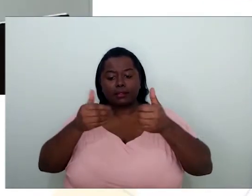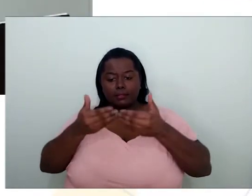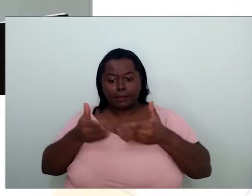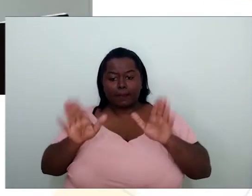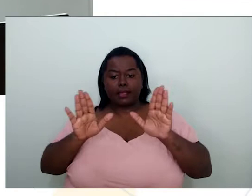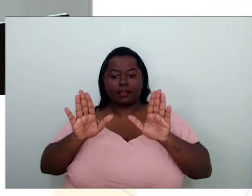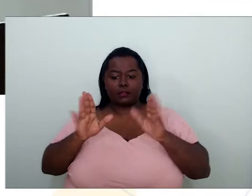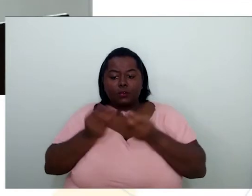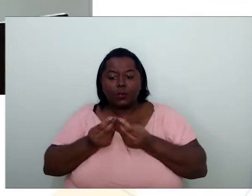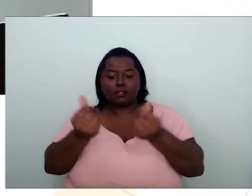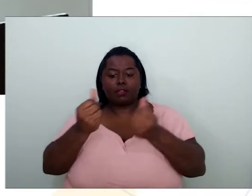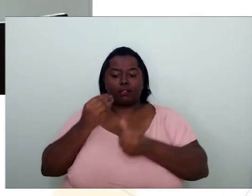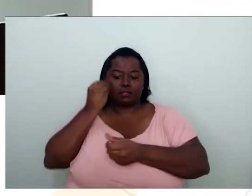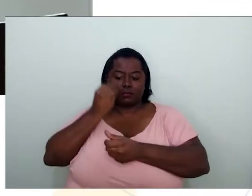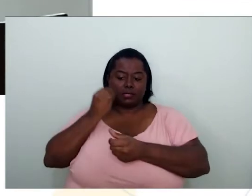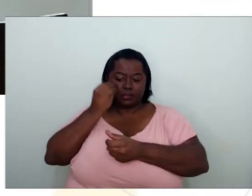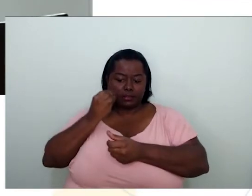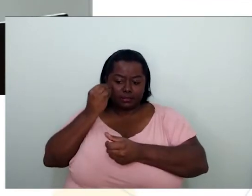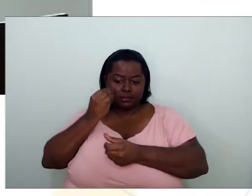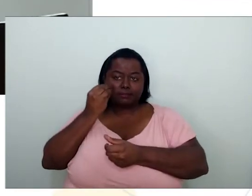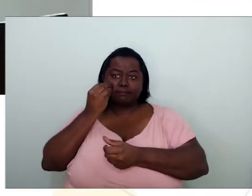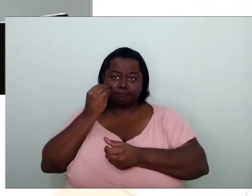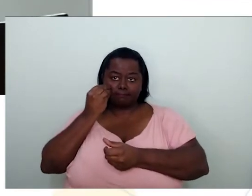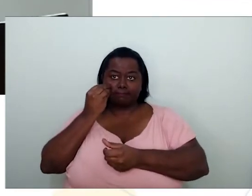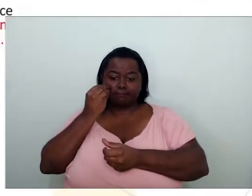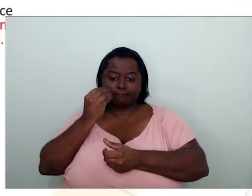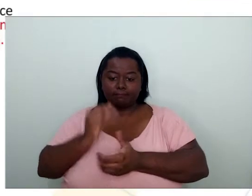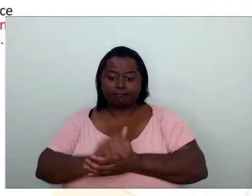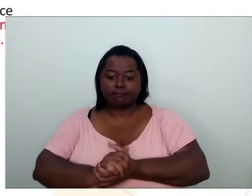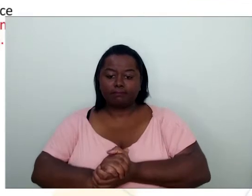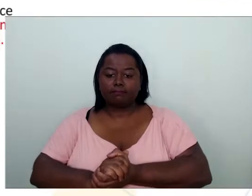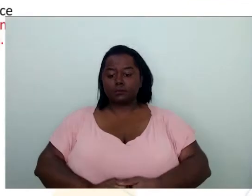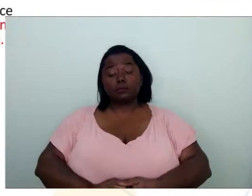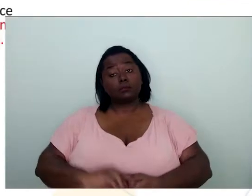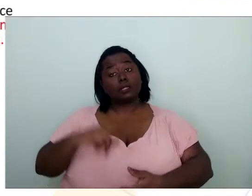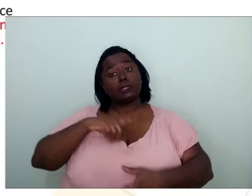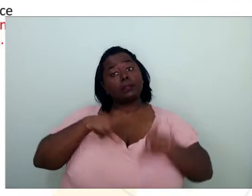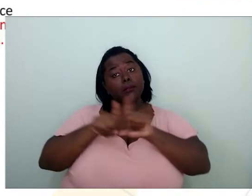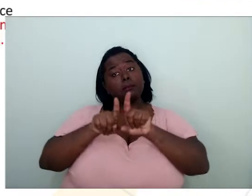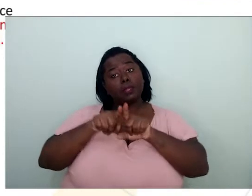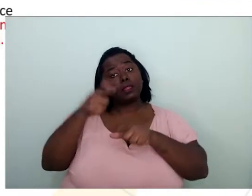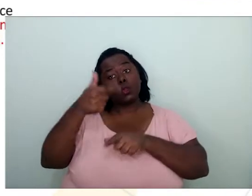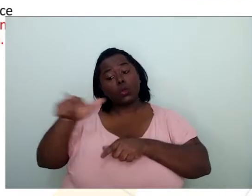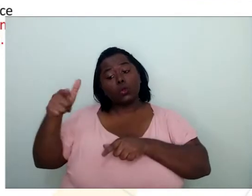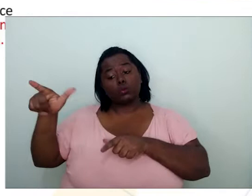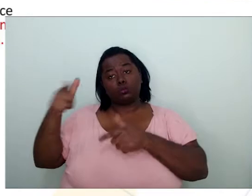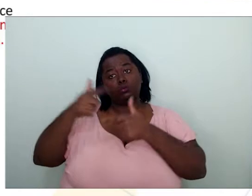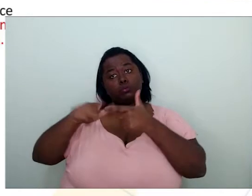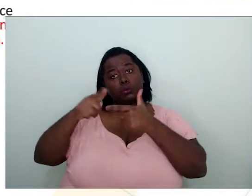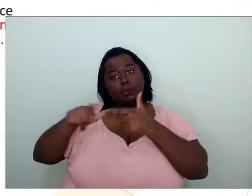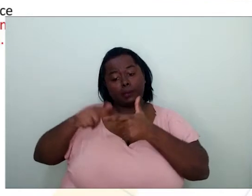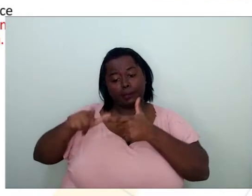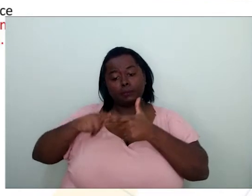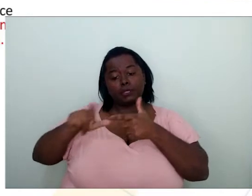of the learning experience and then there are the issues with the adoption